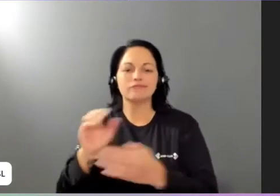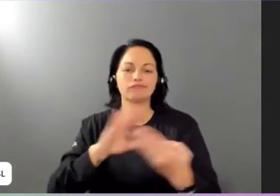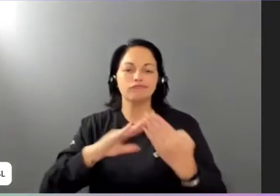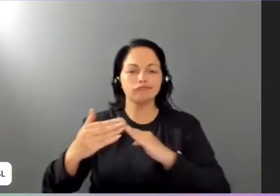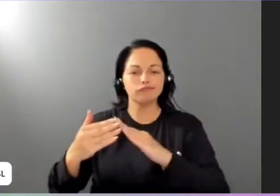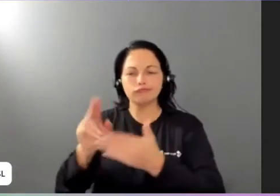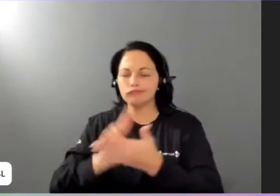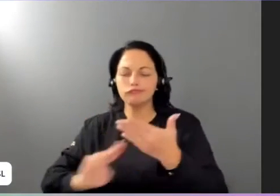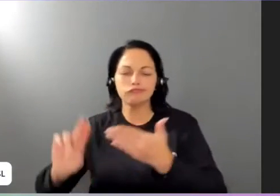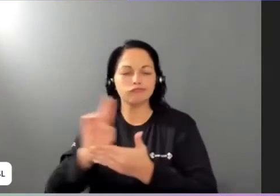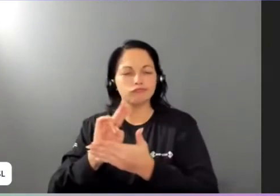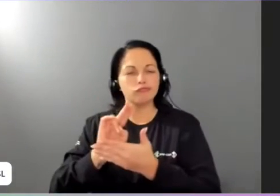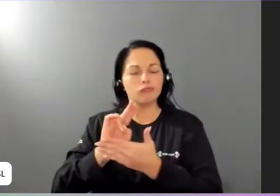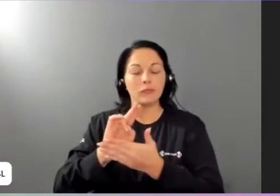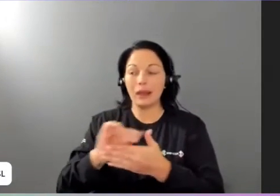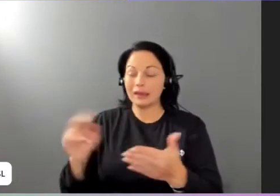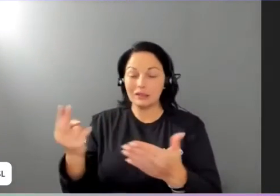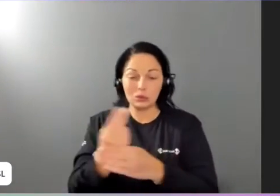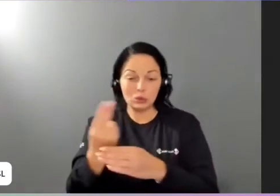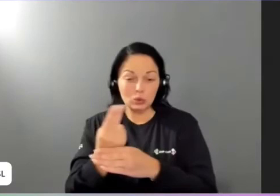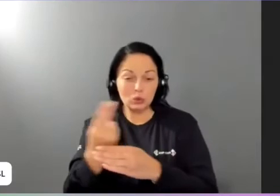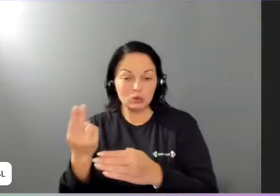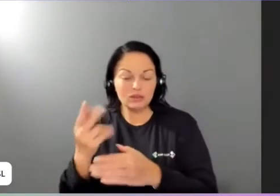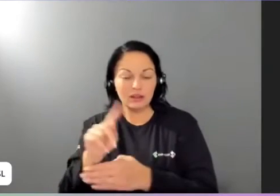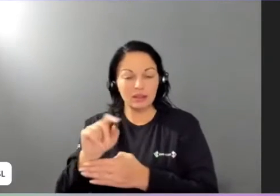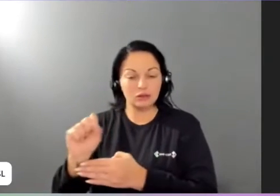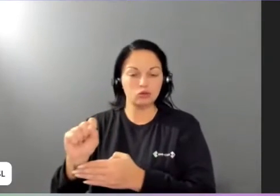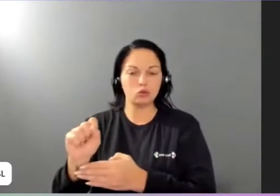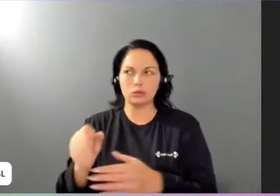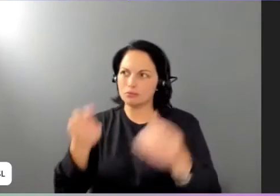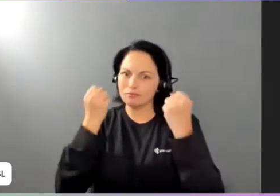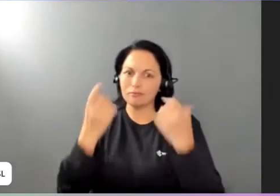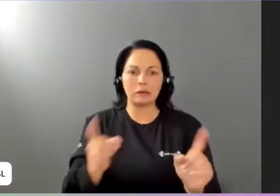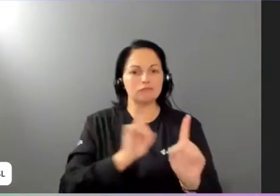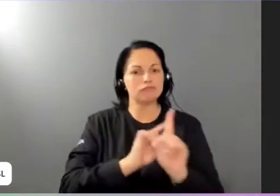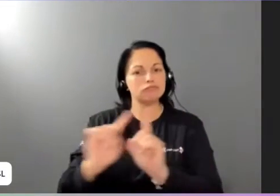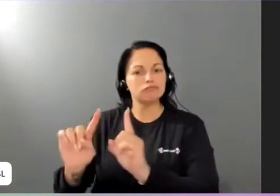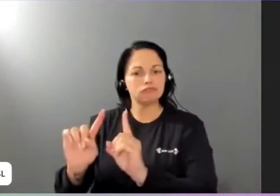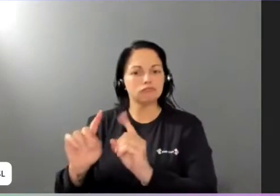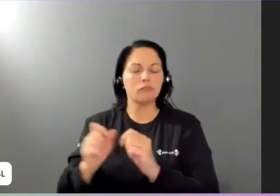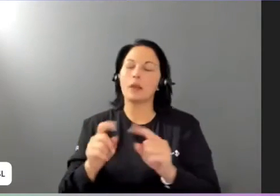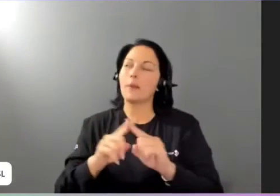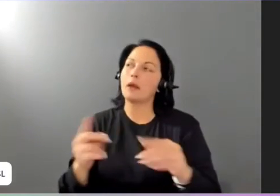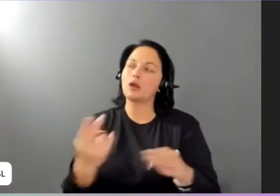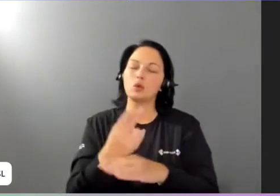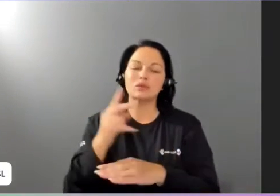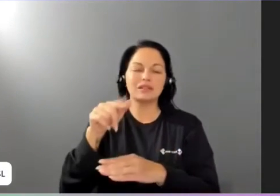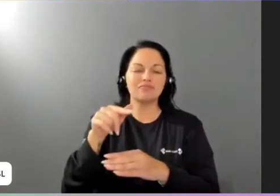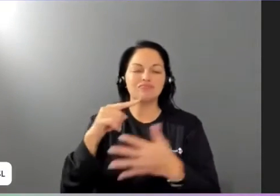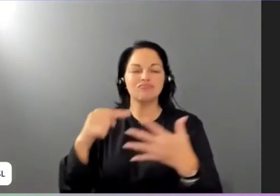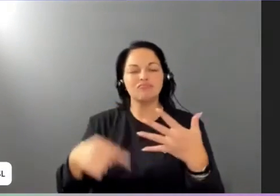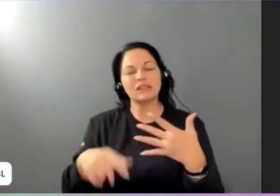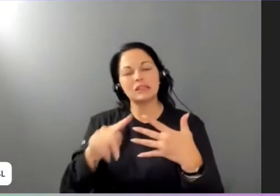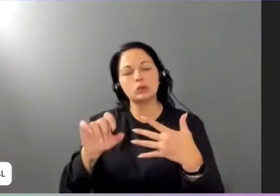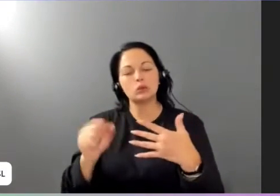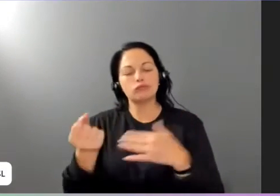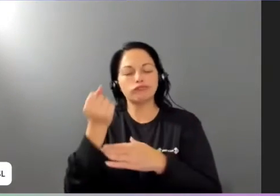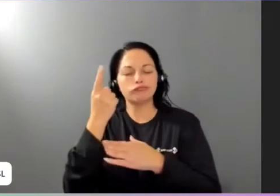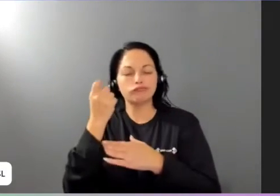tools, working with all kinds of different kinds of organizations, companies, cities, universities, and